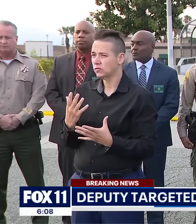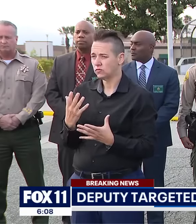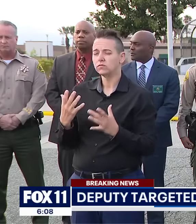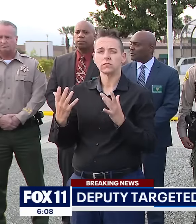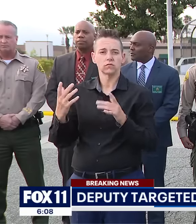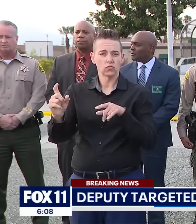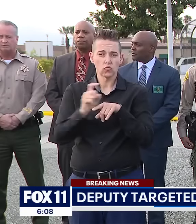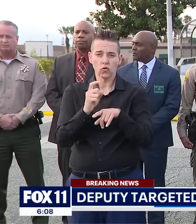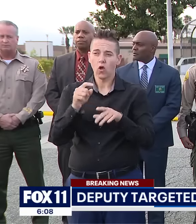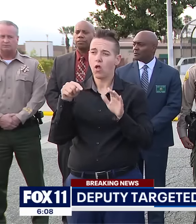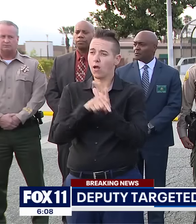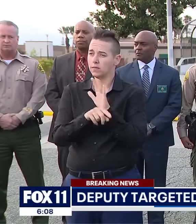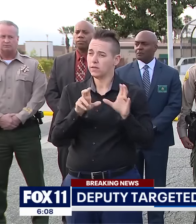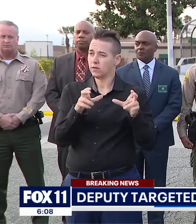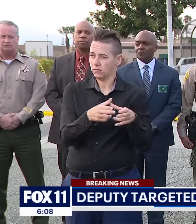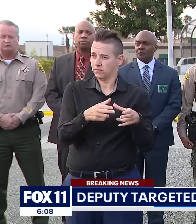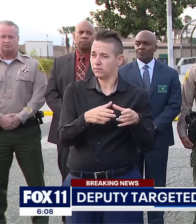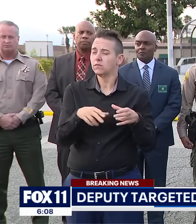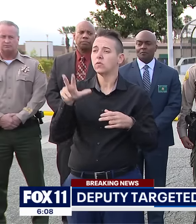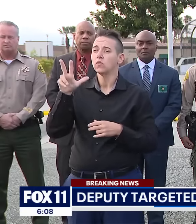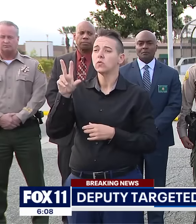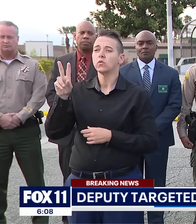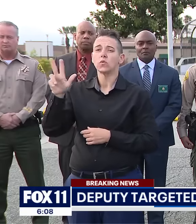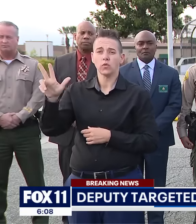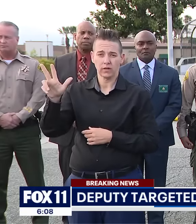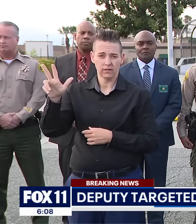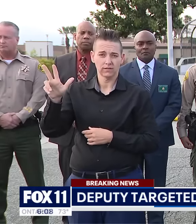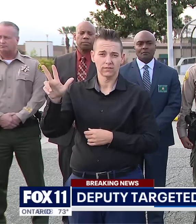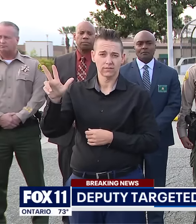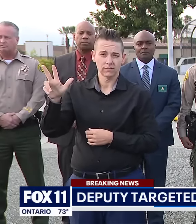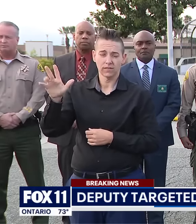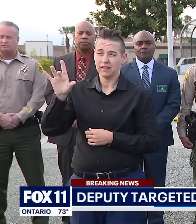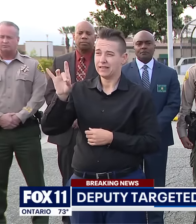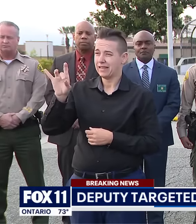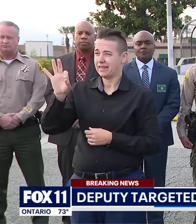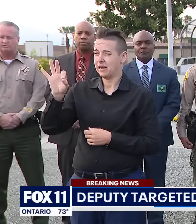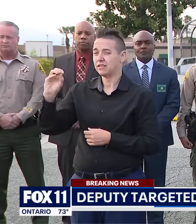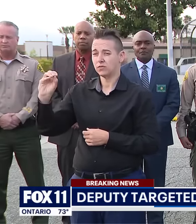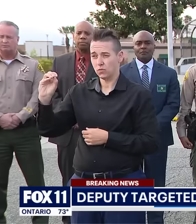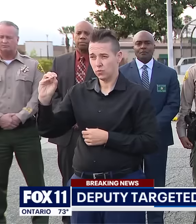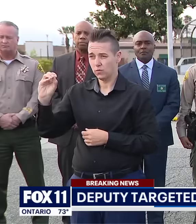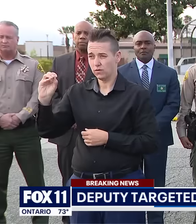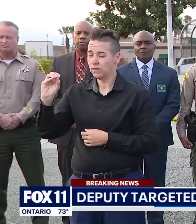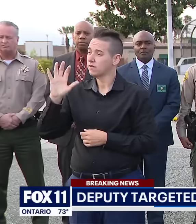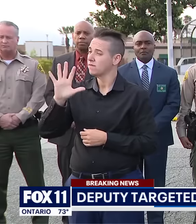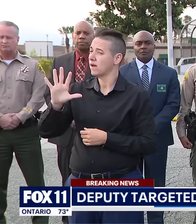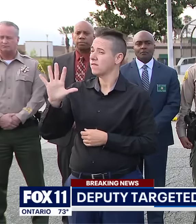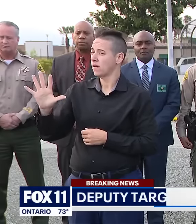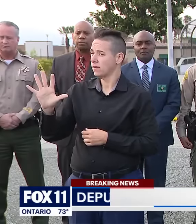sure he's willing to shoot at collectively, all of us need to